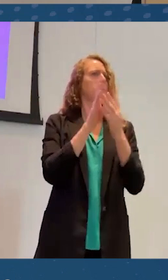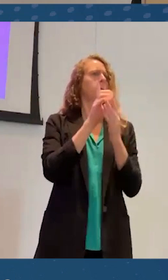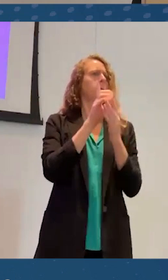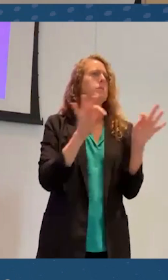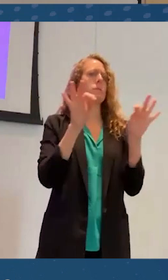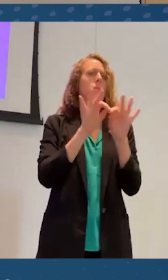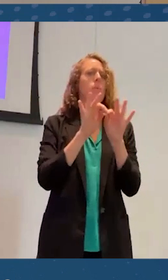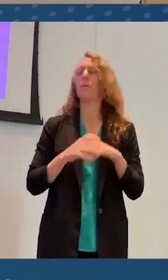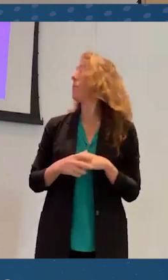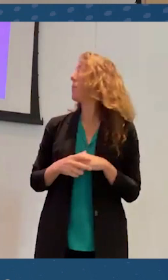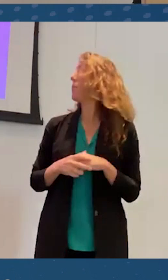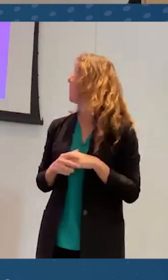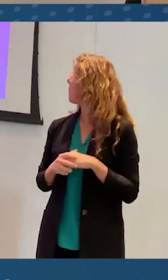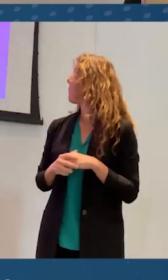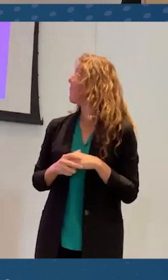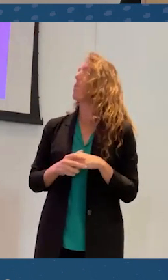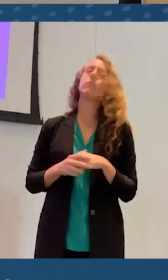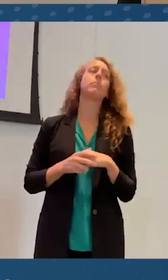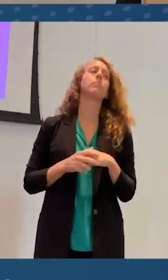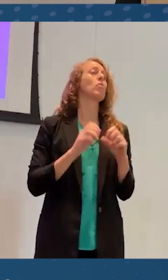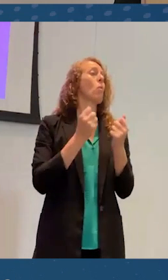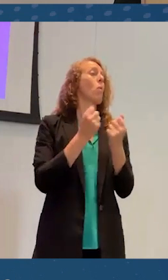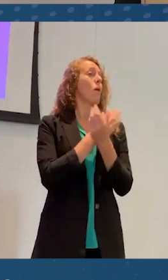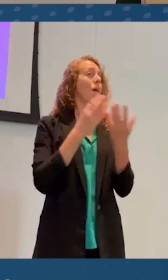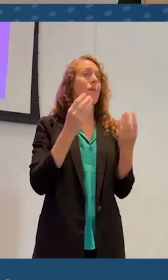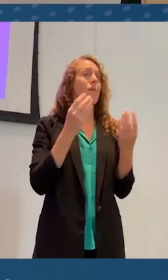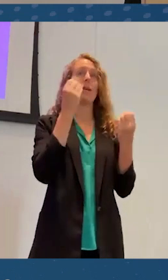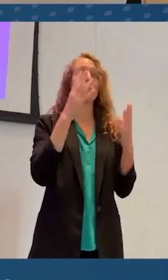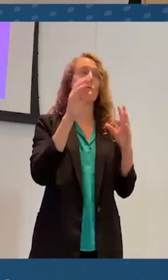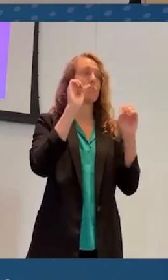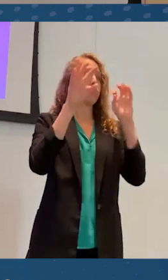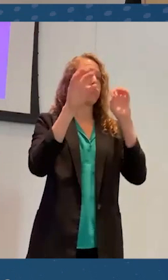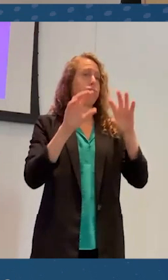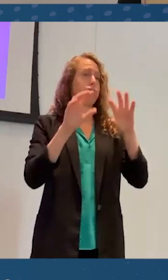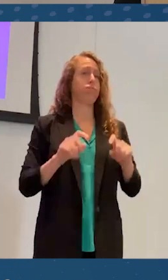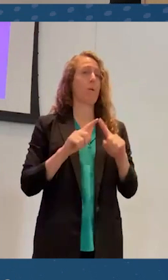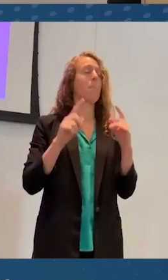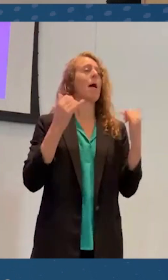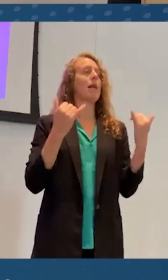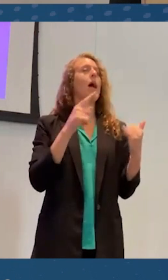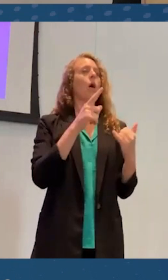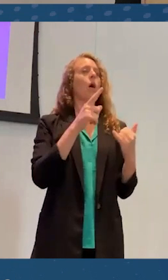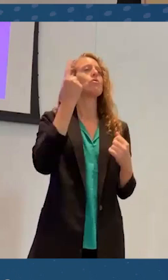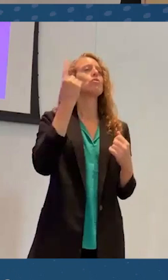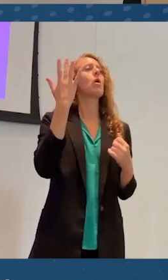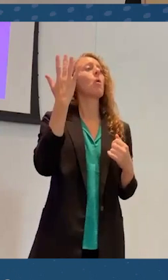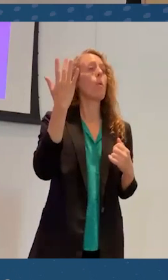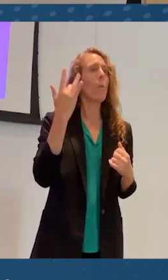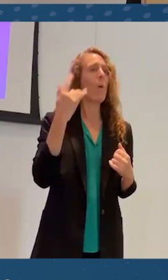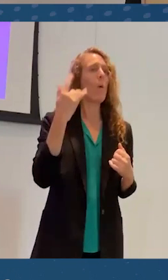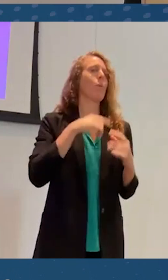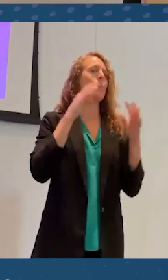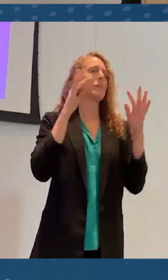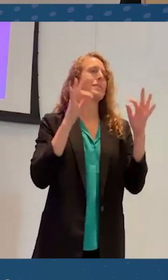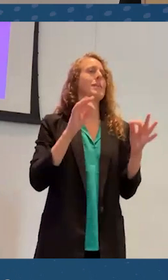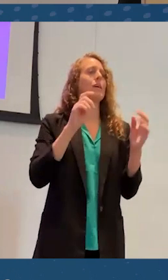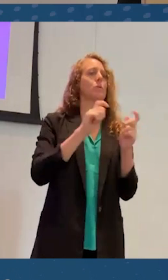And so with all of that, you should now have a pretty good idea of why we adopted the designs we did for subtitles.